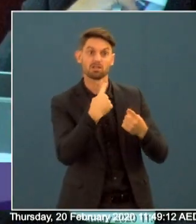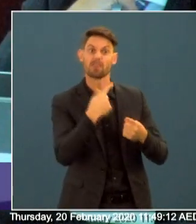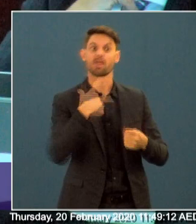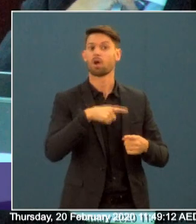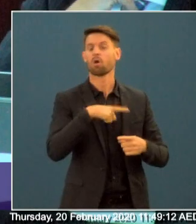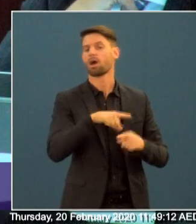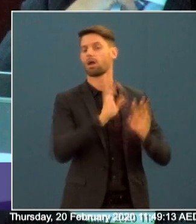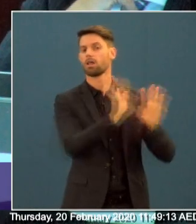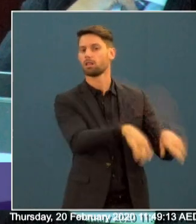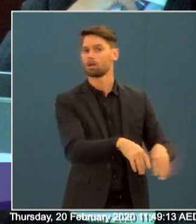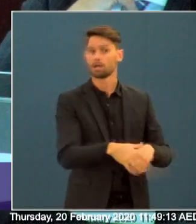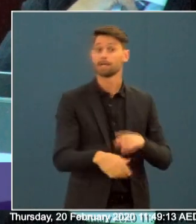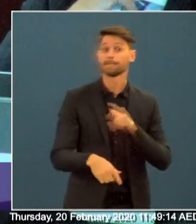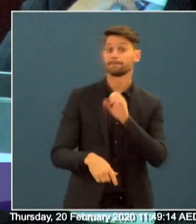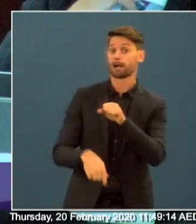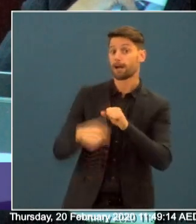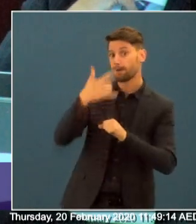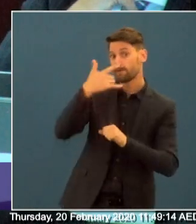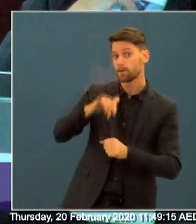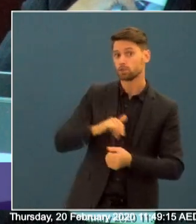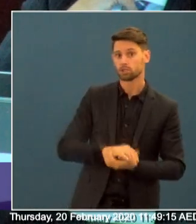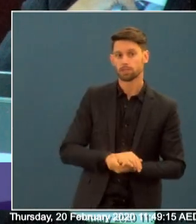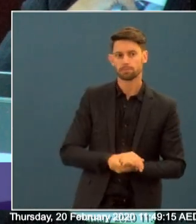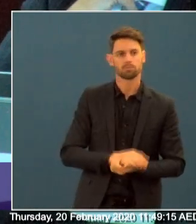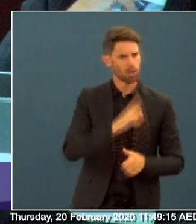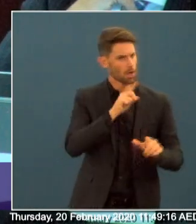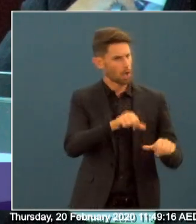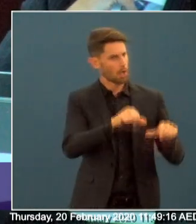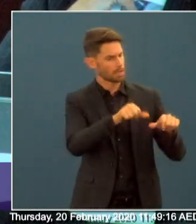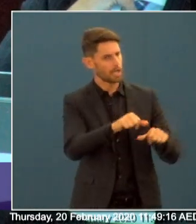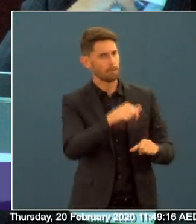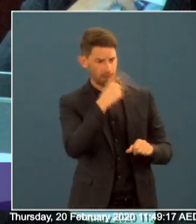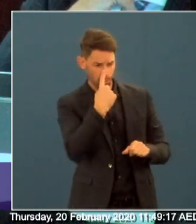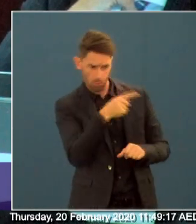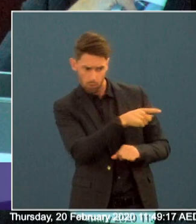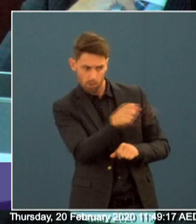Is the absence of people with intellectual disability